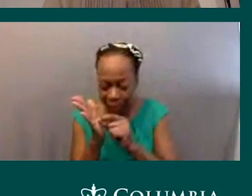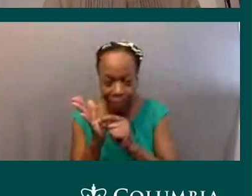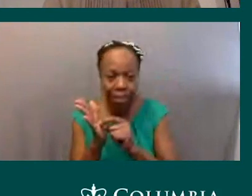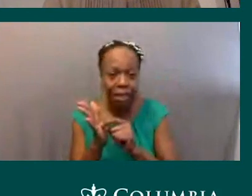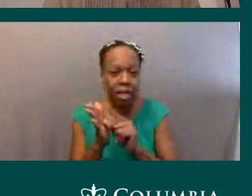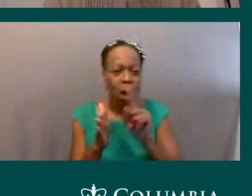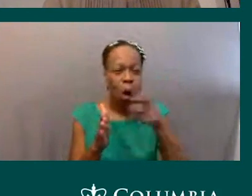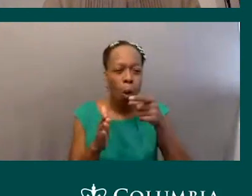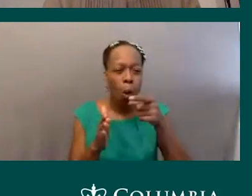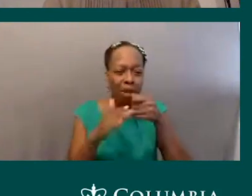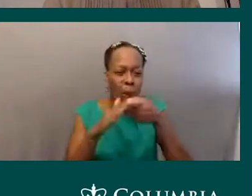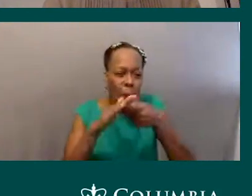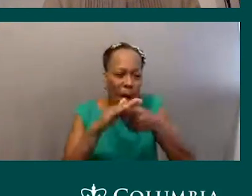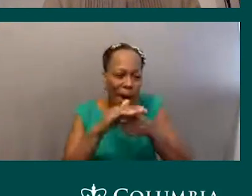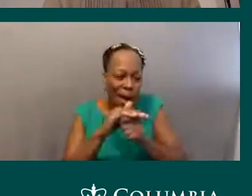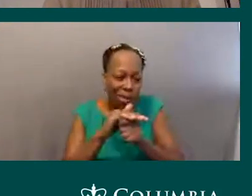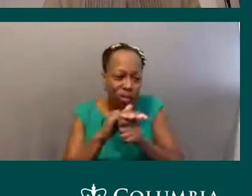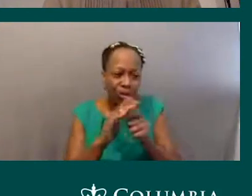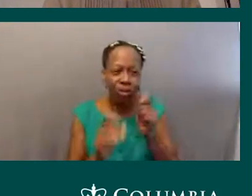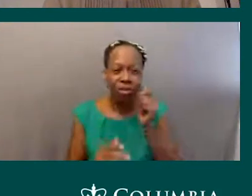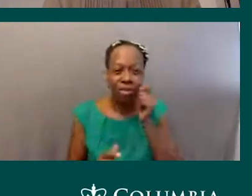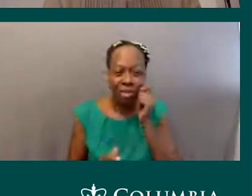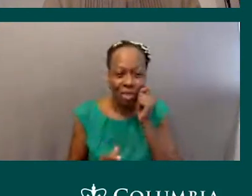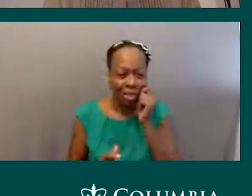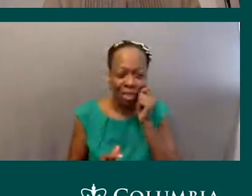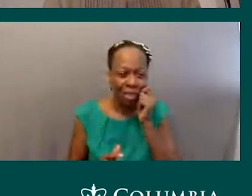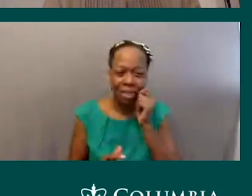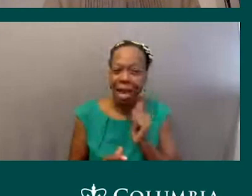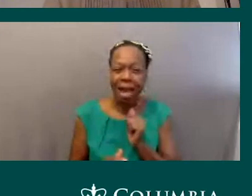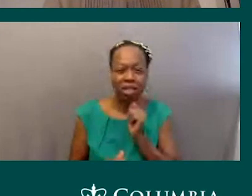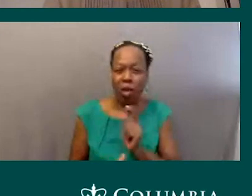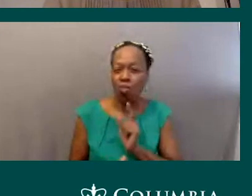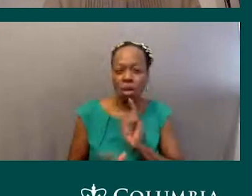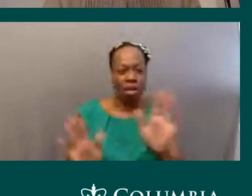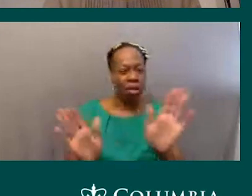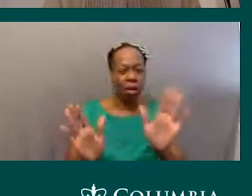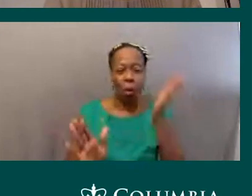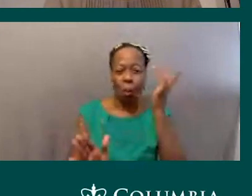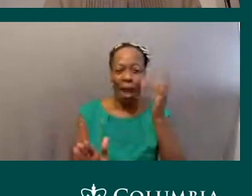not very often know what they're cutting and they don't know how much they're cutting. So gait analysis helps us